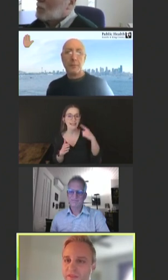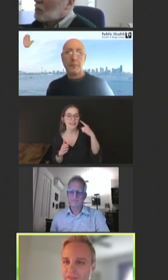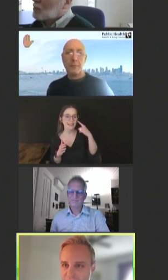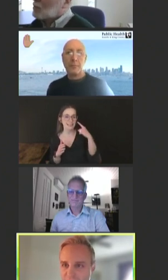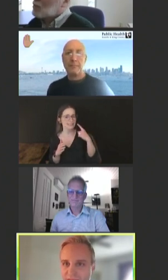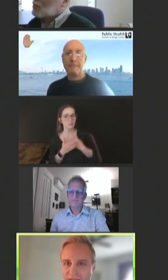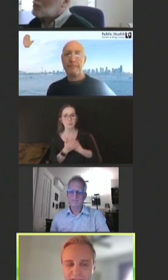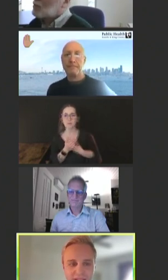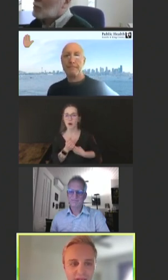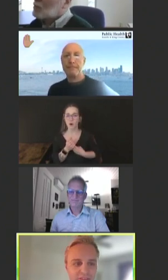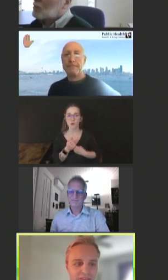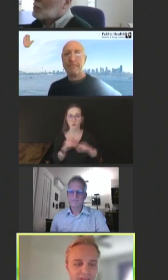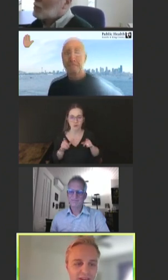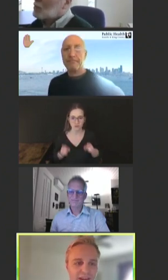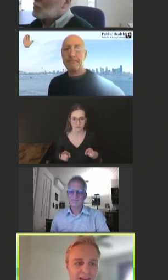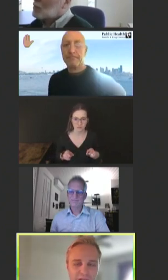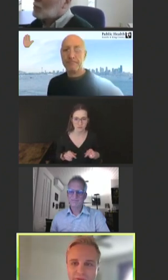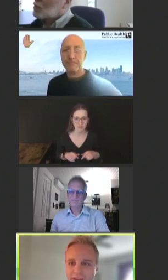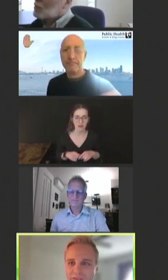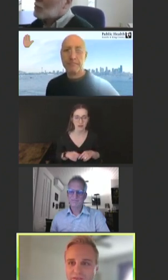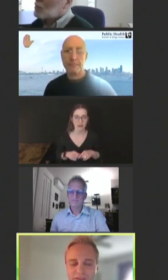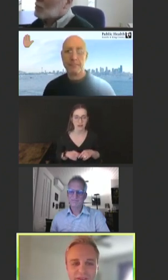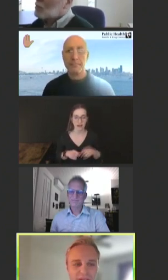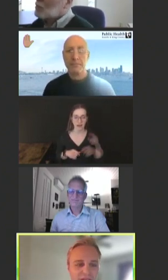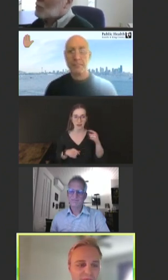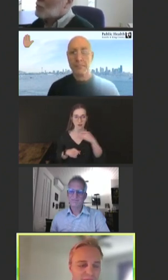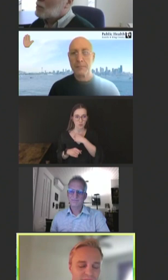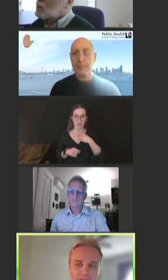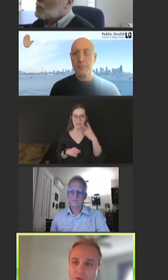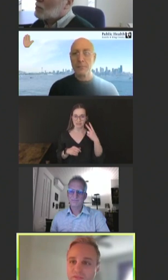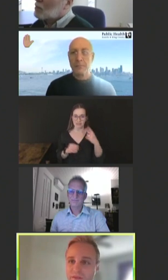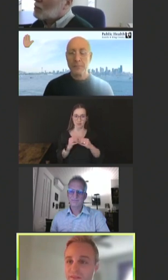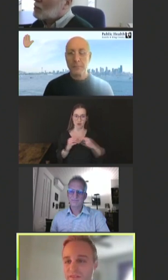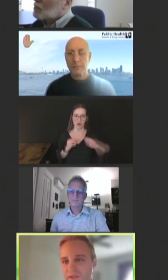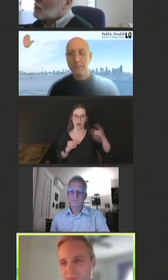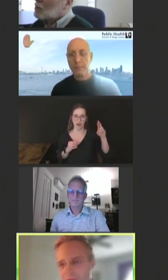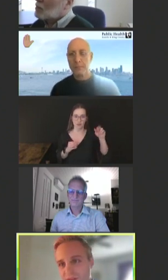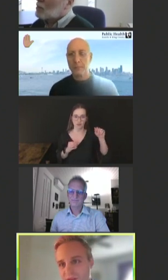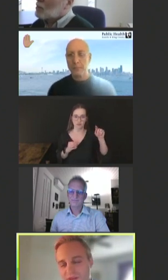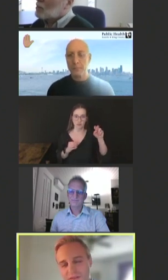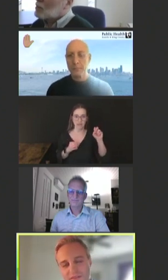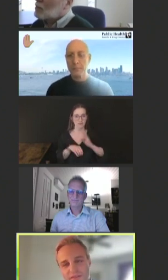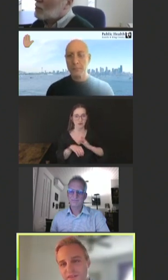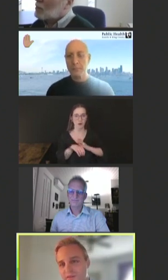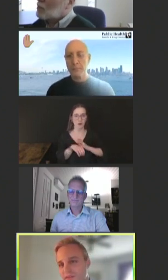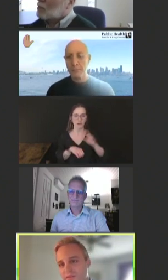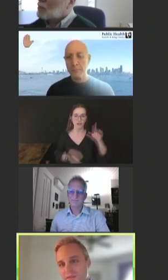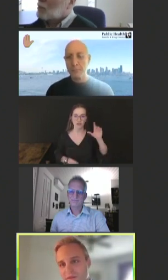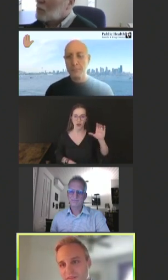specific -- I think we see a higher rate of post-vital syndrome with SARS-CoV-2 than we've